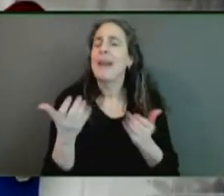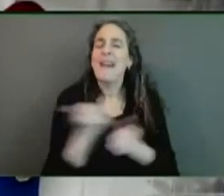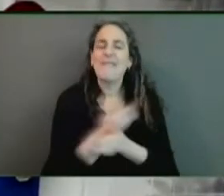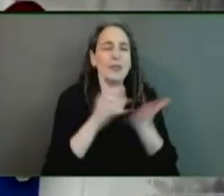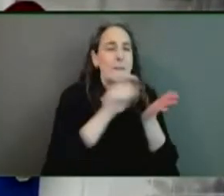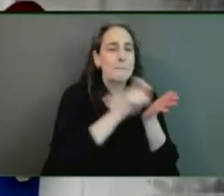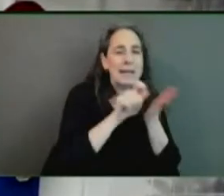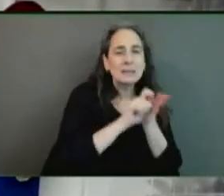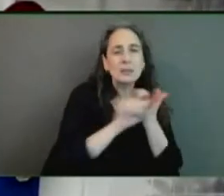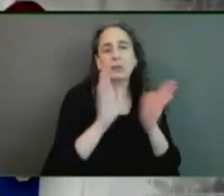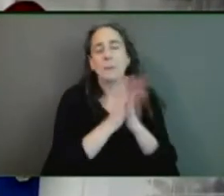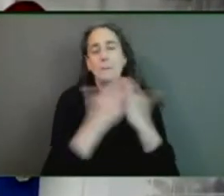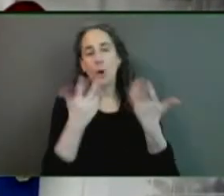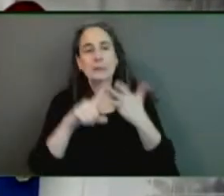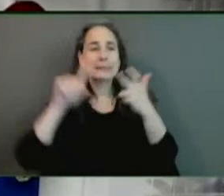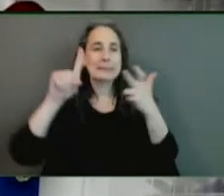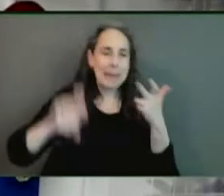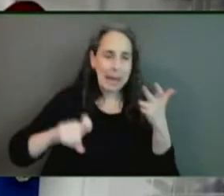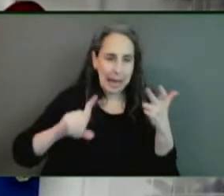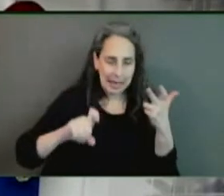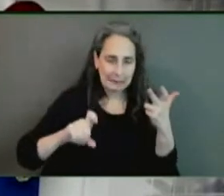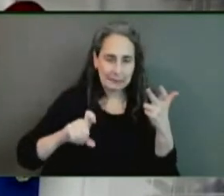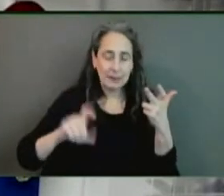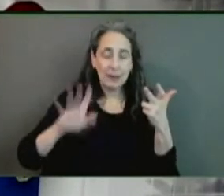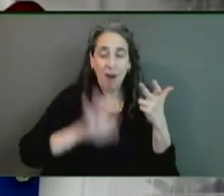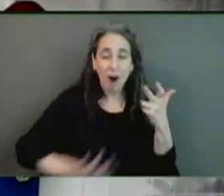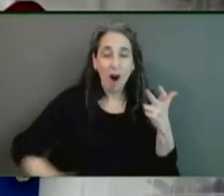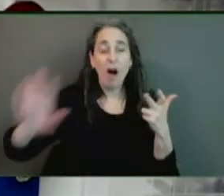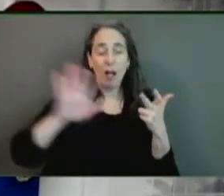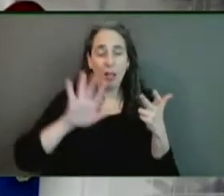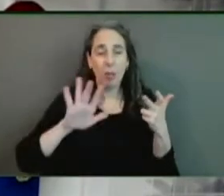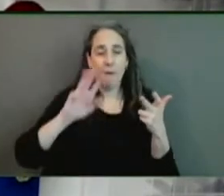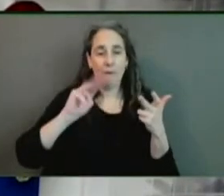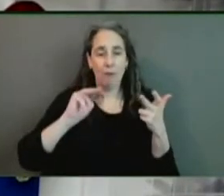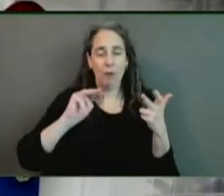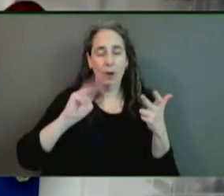and materials, everything from